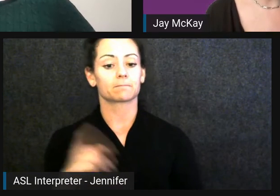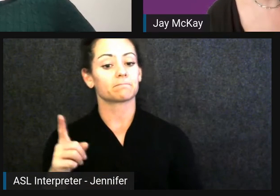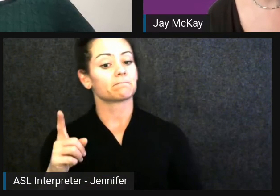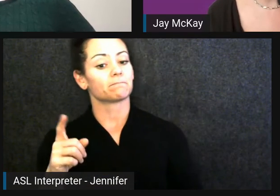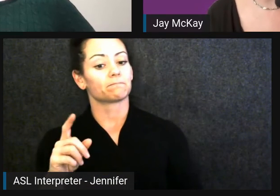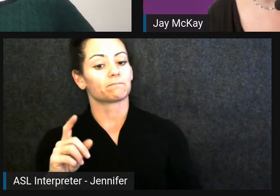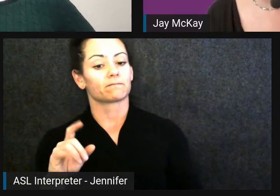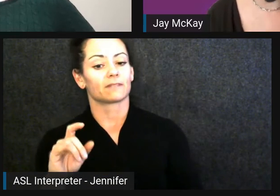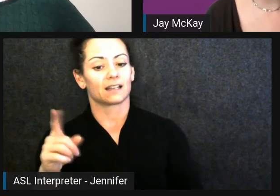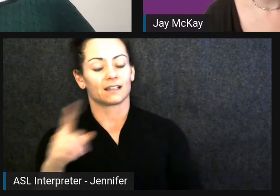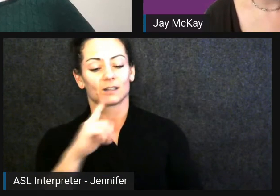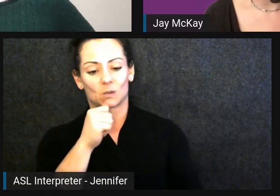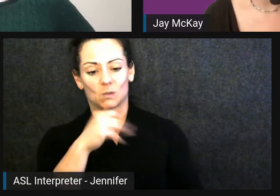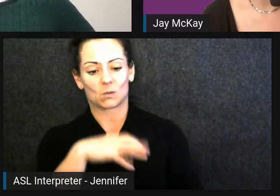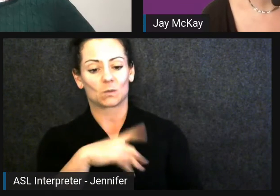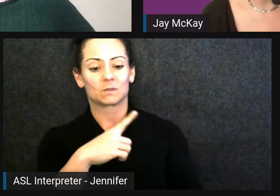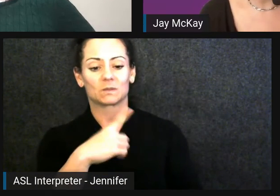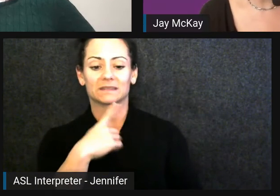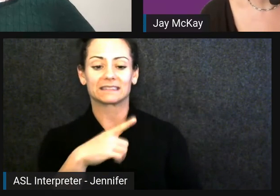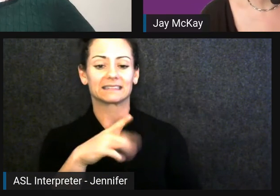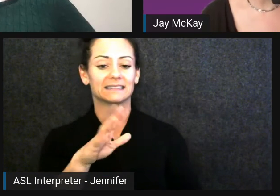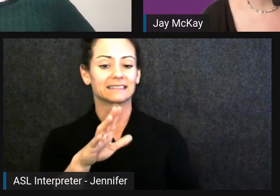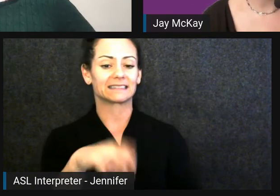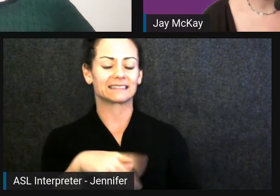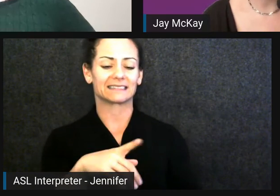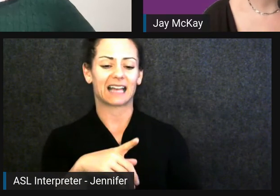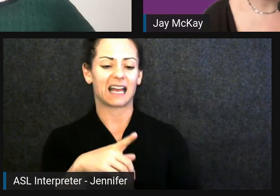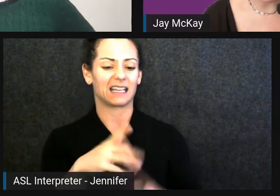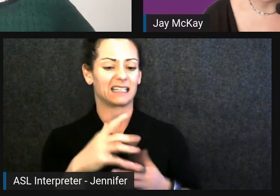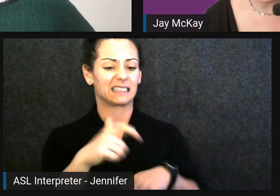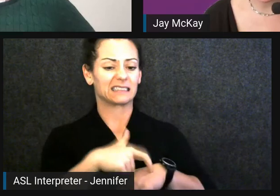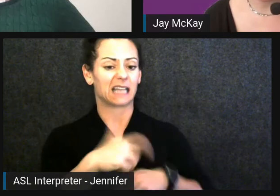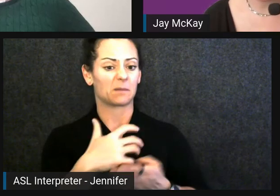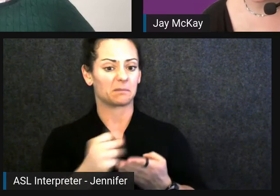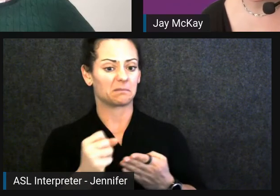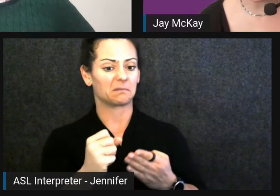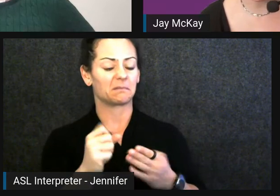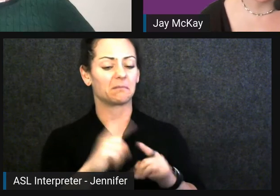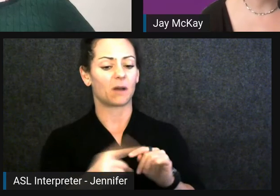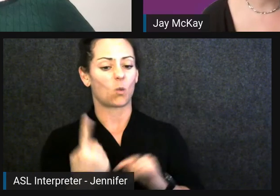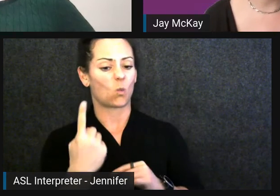in 20 seconds, do you recommend a particular plugin for eCommerce sites?